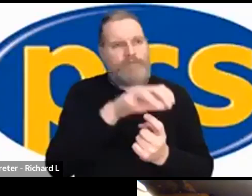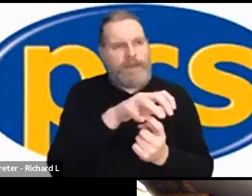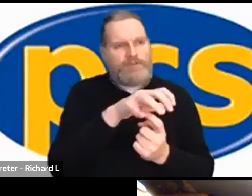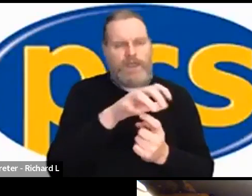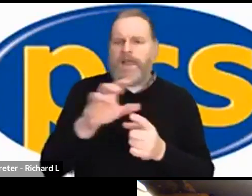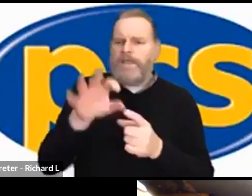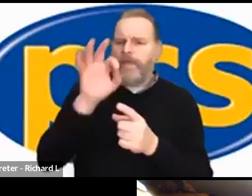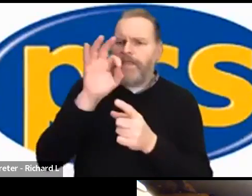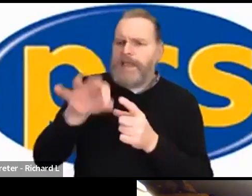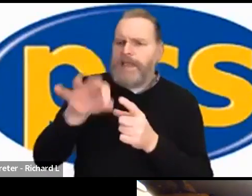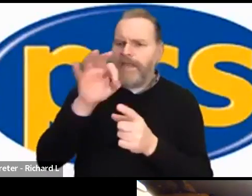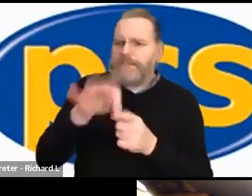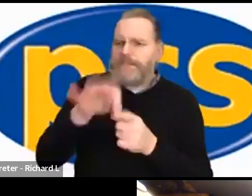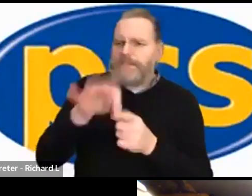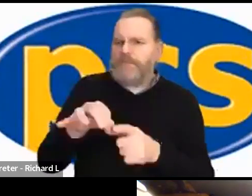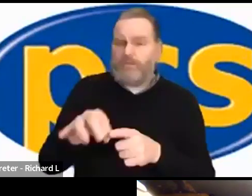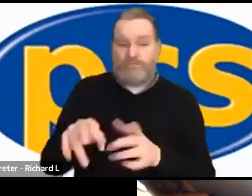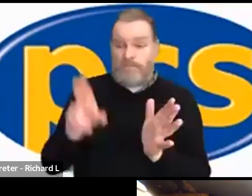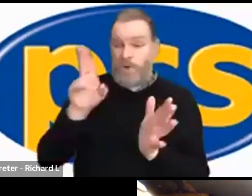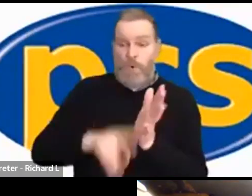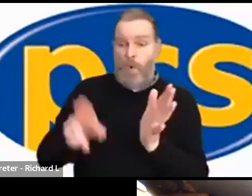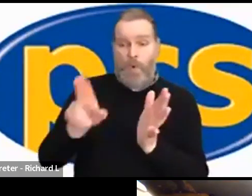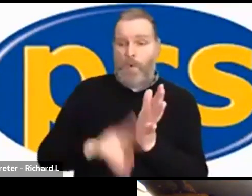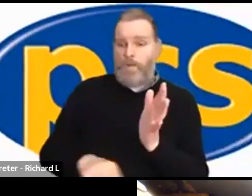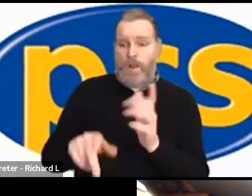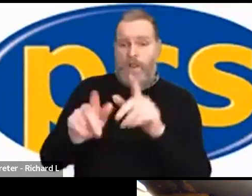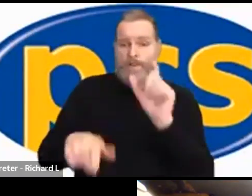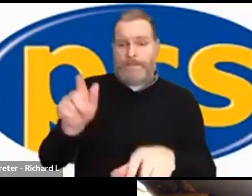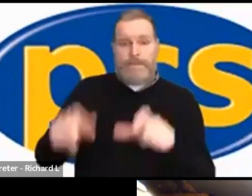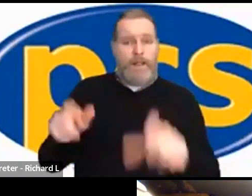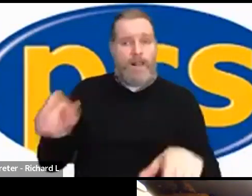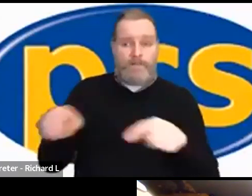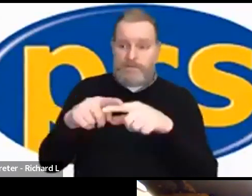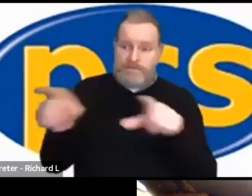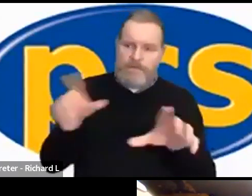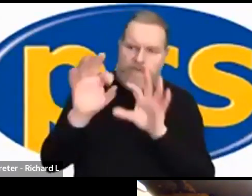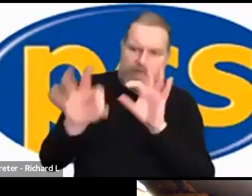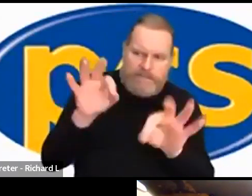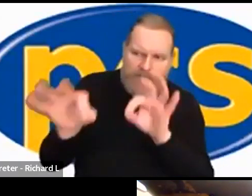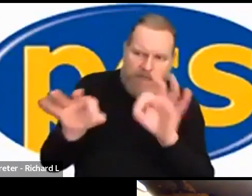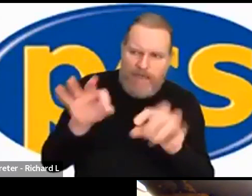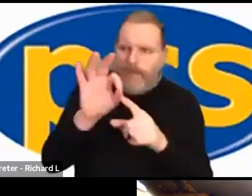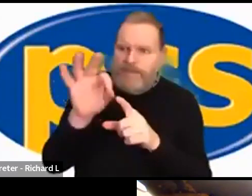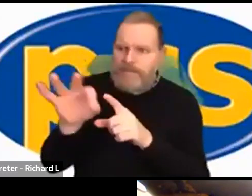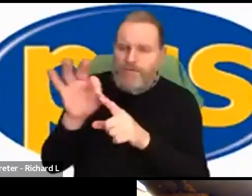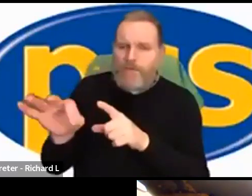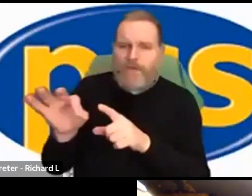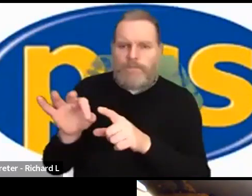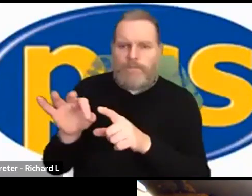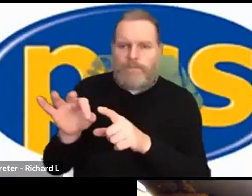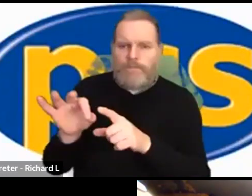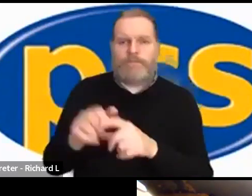did it with the branch h the Branch Secretary, but then they interviewed d some old, you know, some ordinary members ordinary members and new reps,